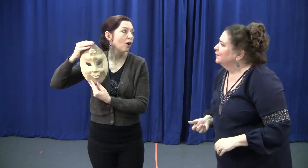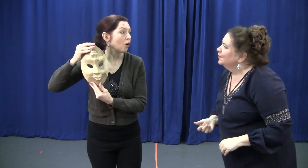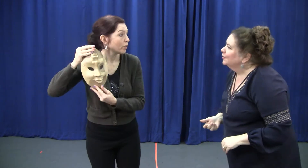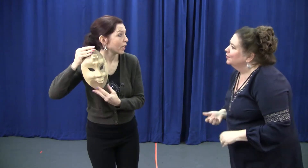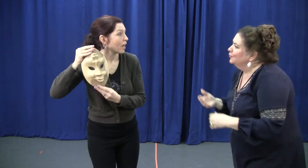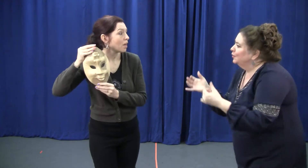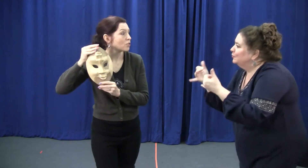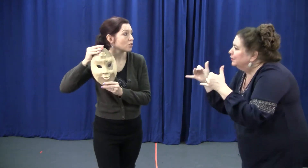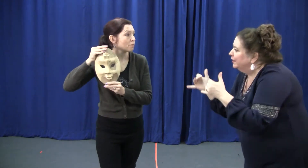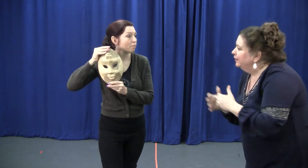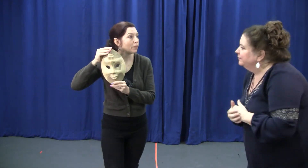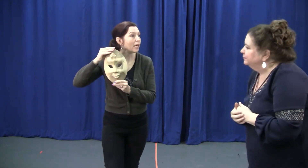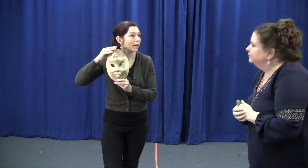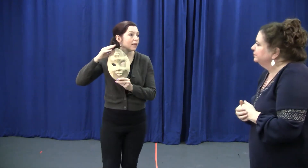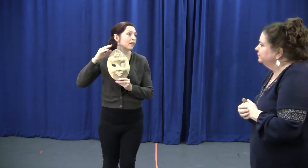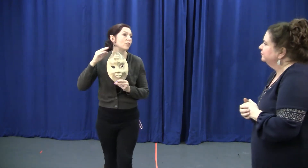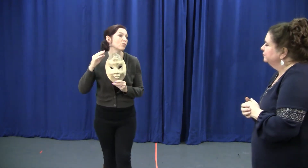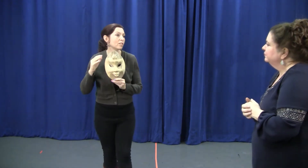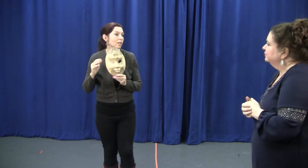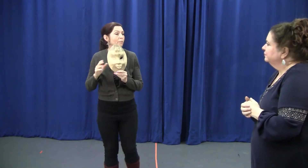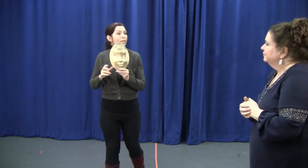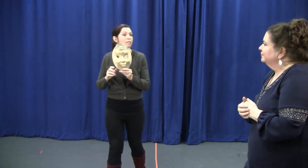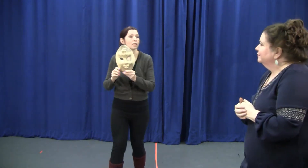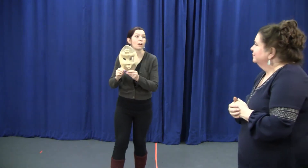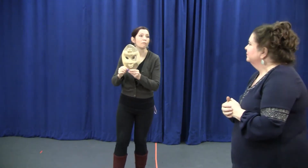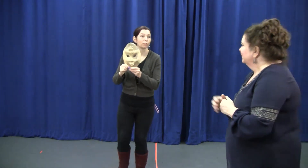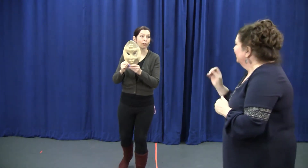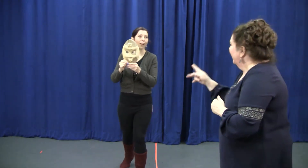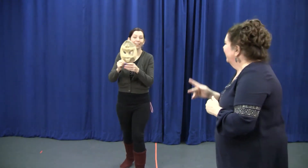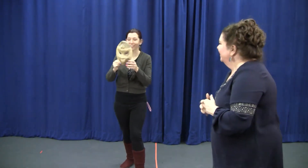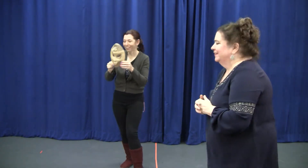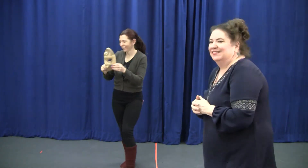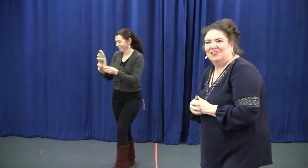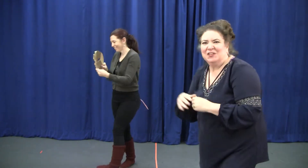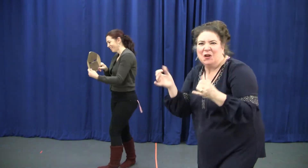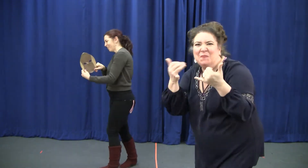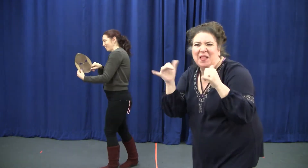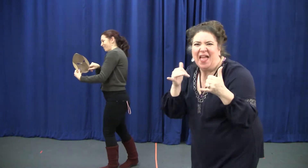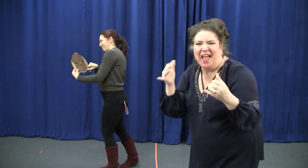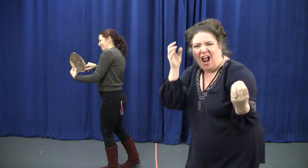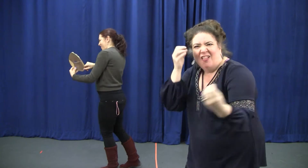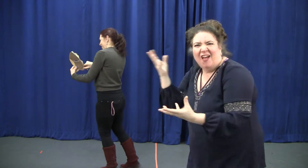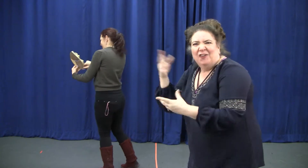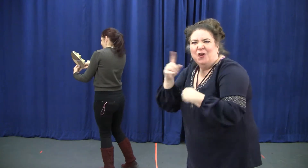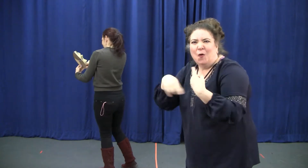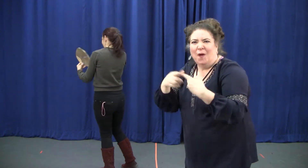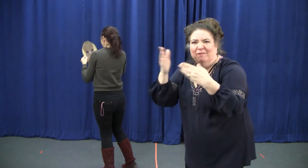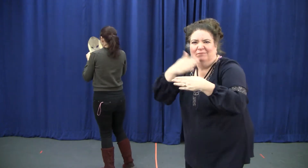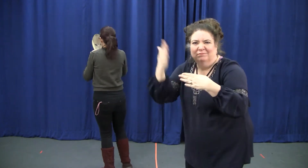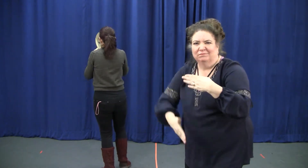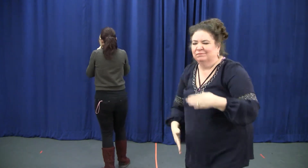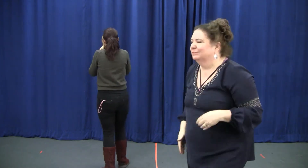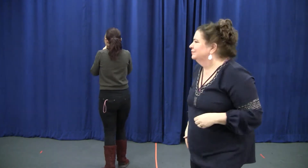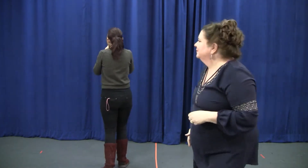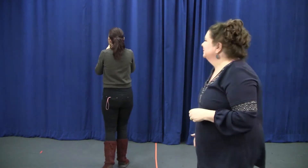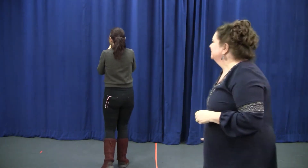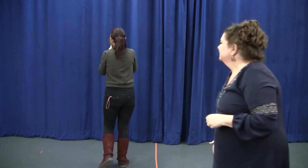Okay I'll just play, and you just tell me that's enough... (Luane) Okay